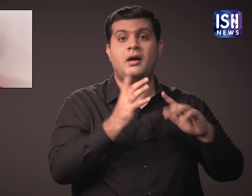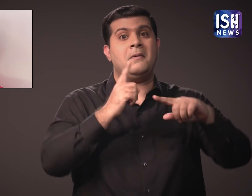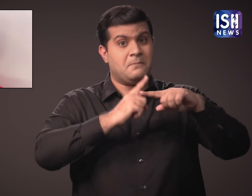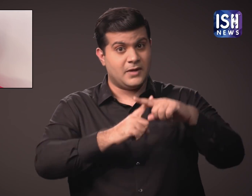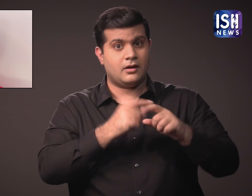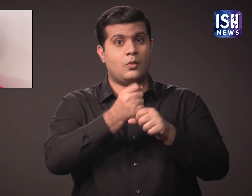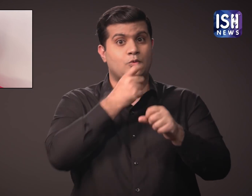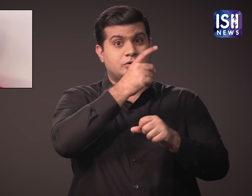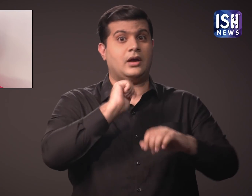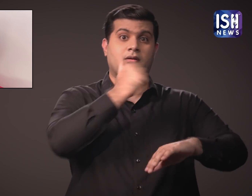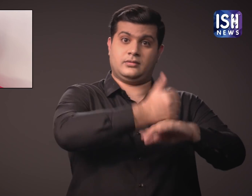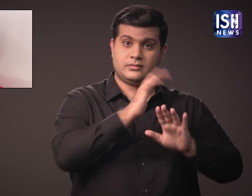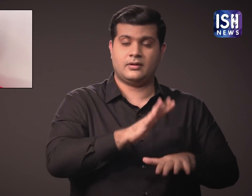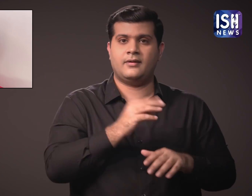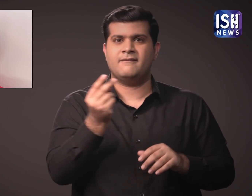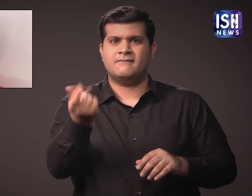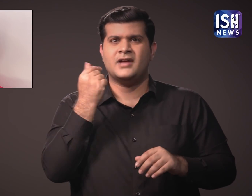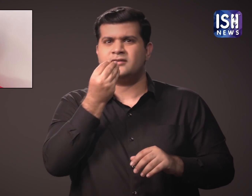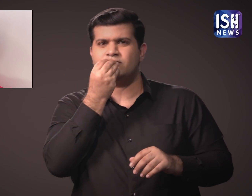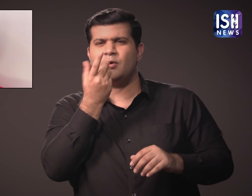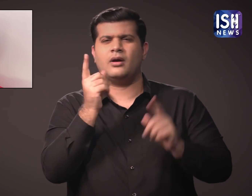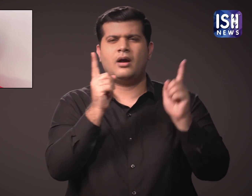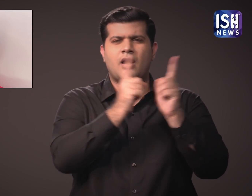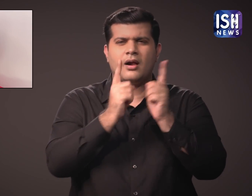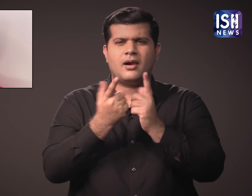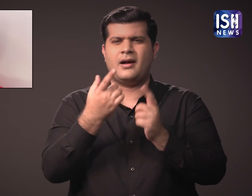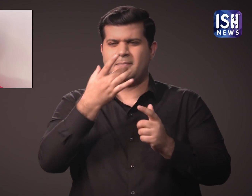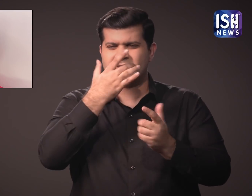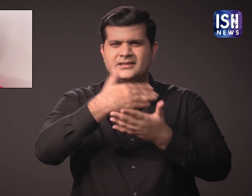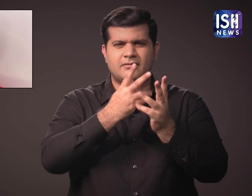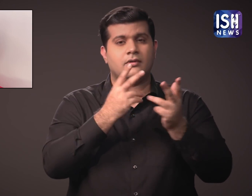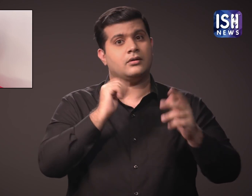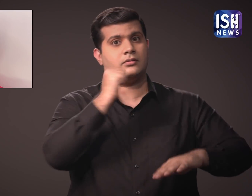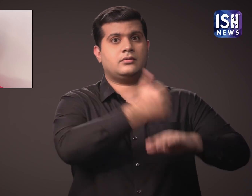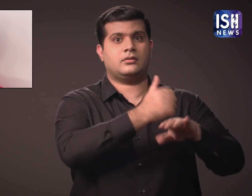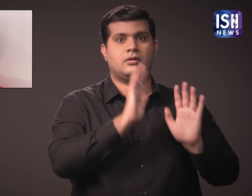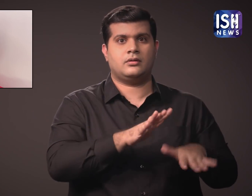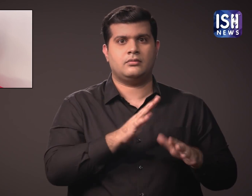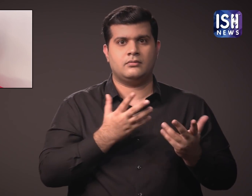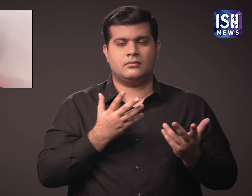Chiraj also started a fast food joint in Gujarat.